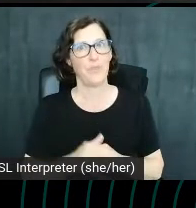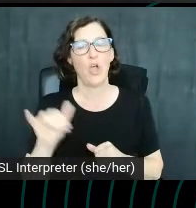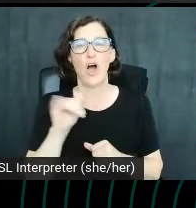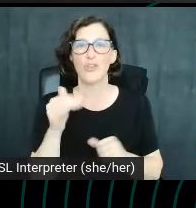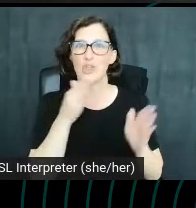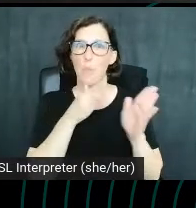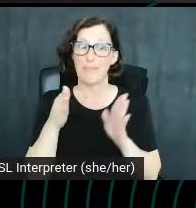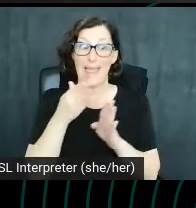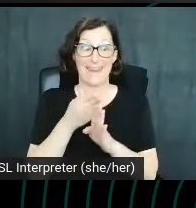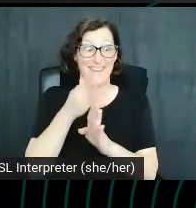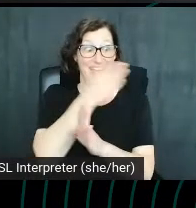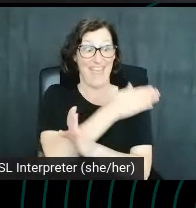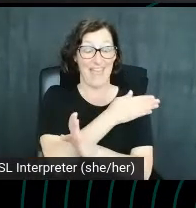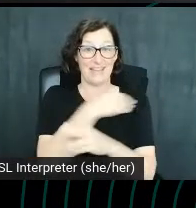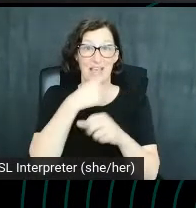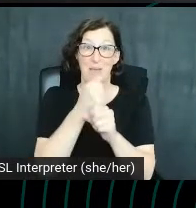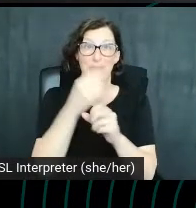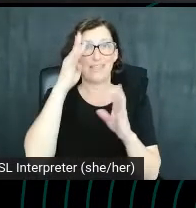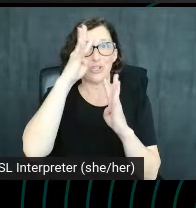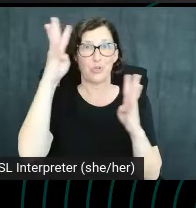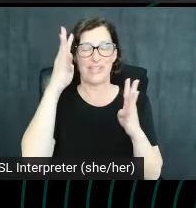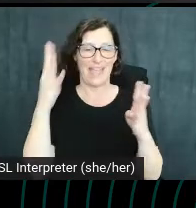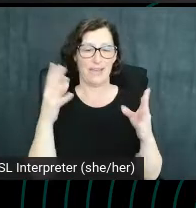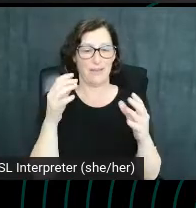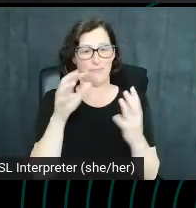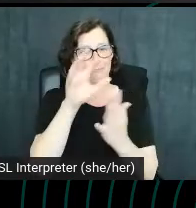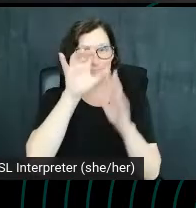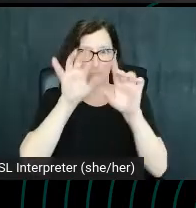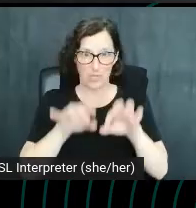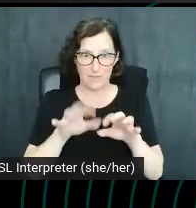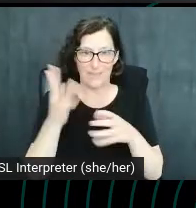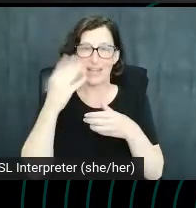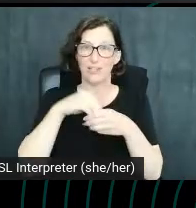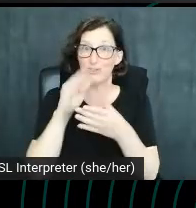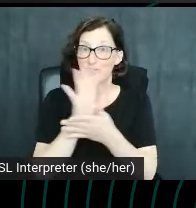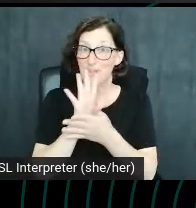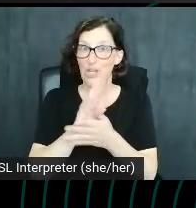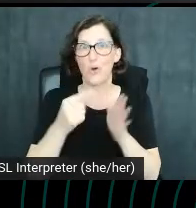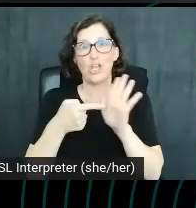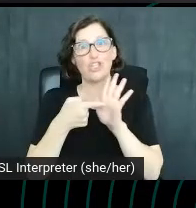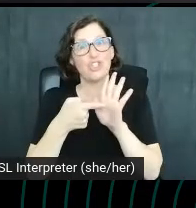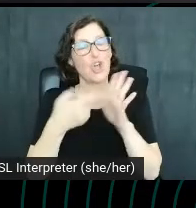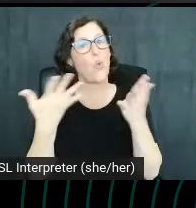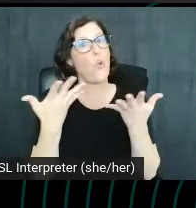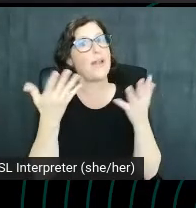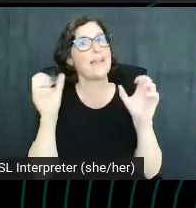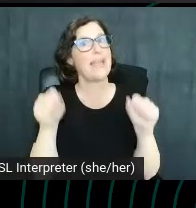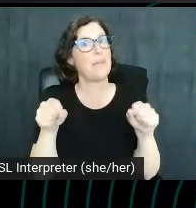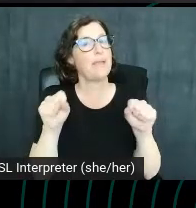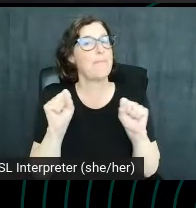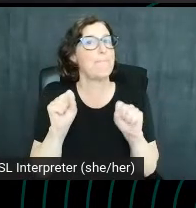Write a creative brief that includes video, and show what could be possible if you had more video support.